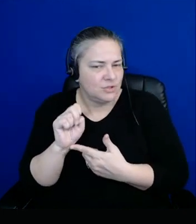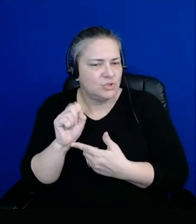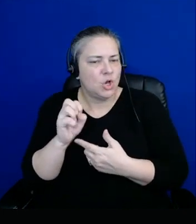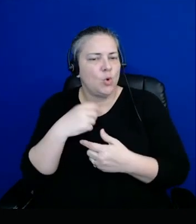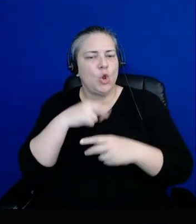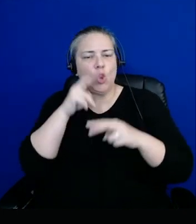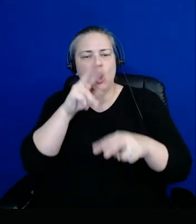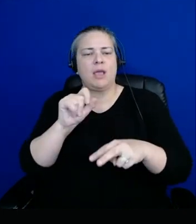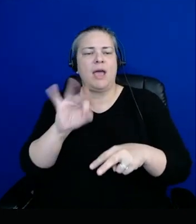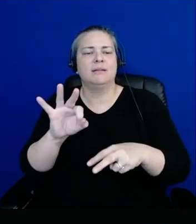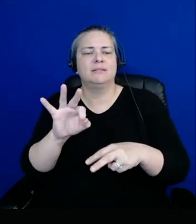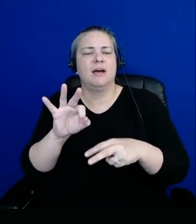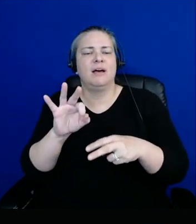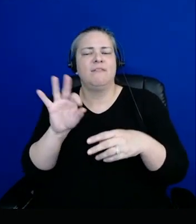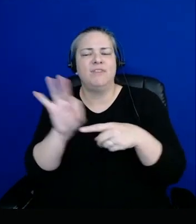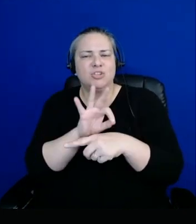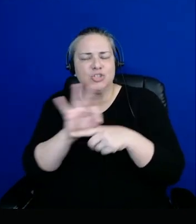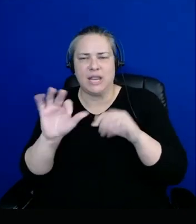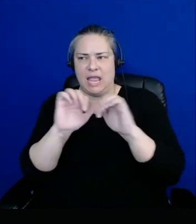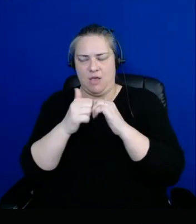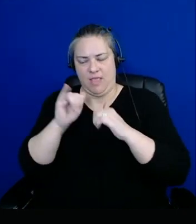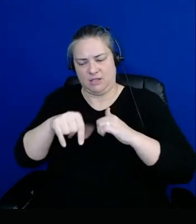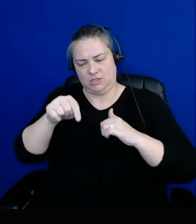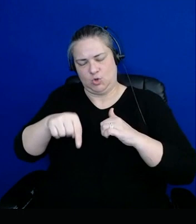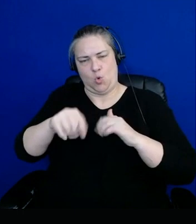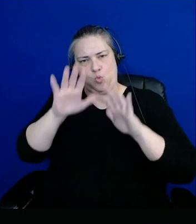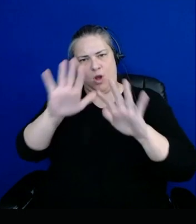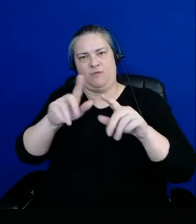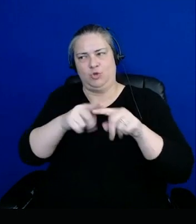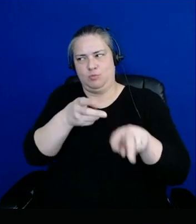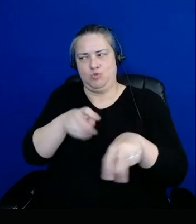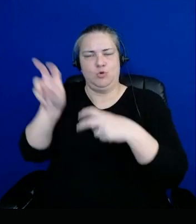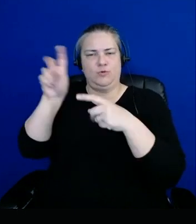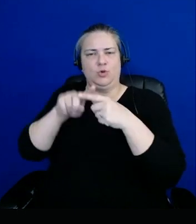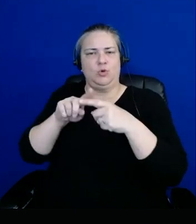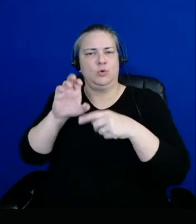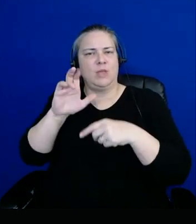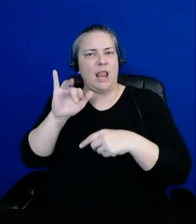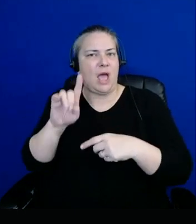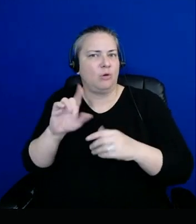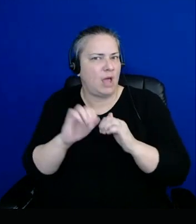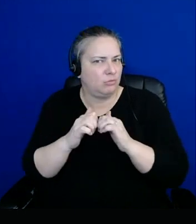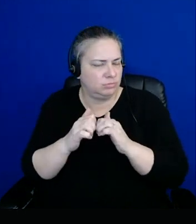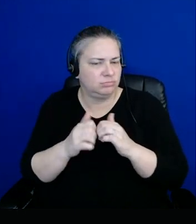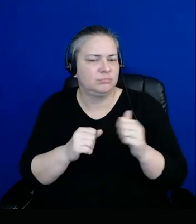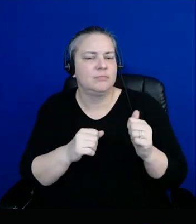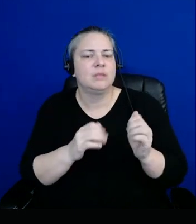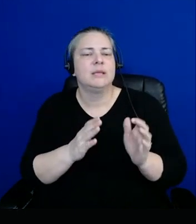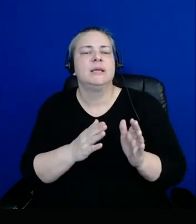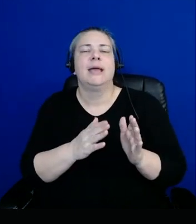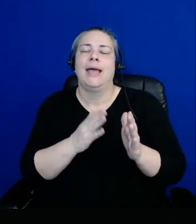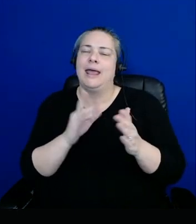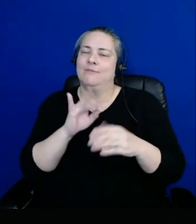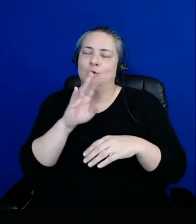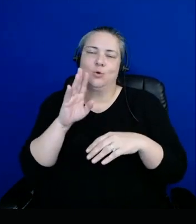although it's important, is a great choice for moving into the cloud. And of course, games are no longer done when they're